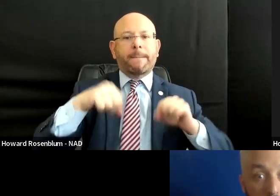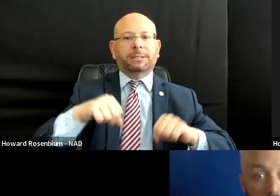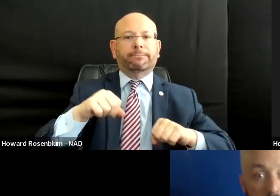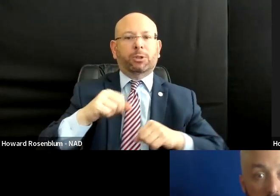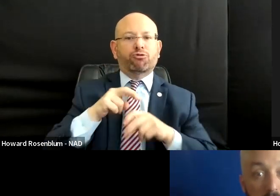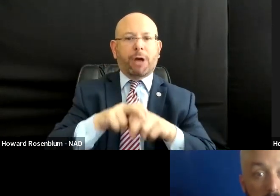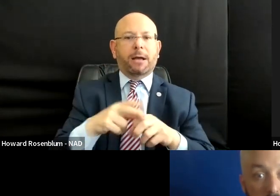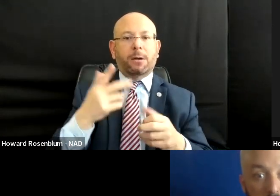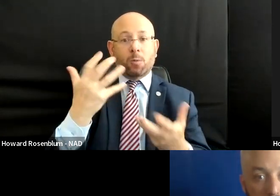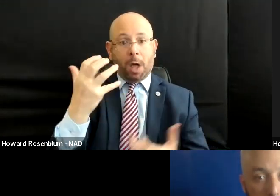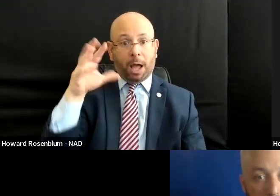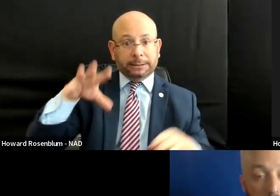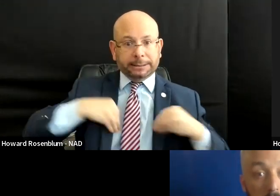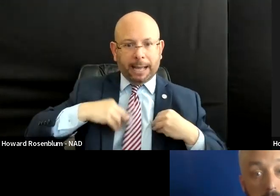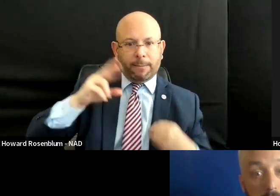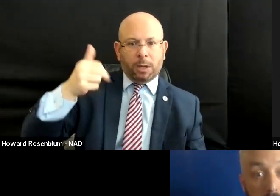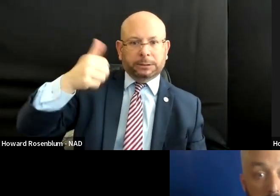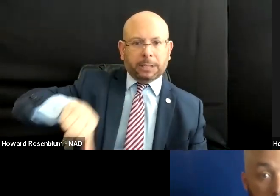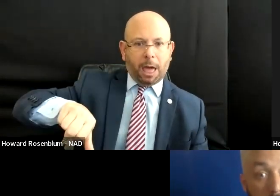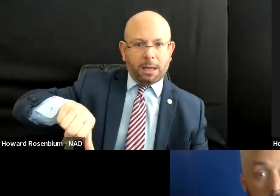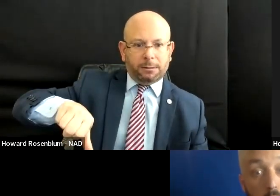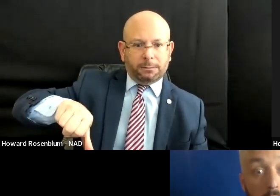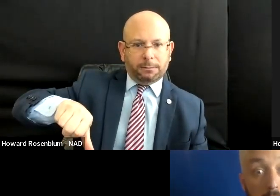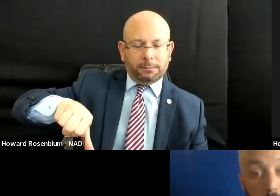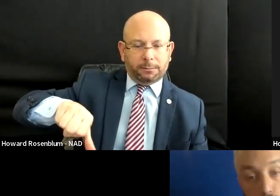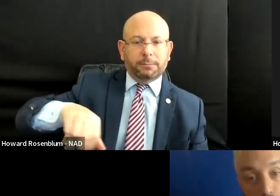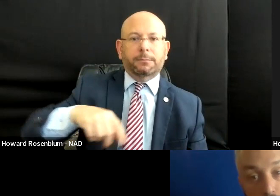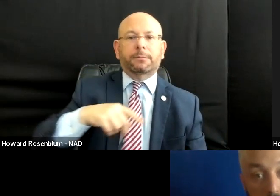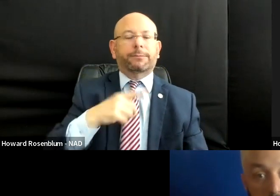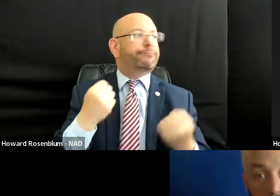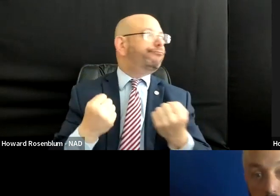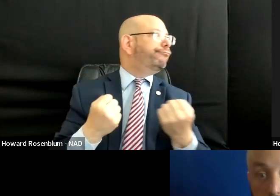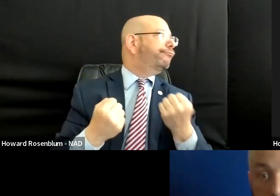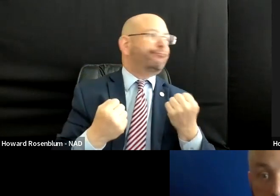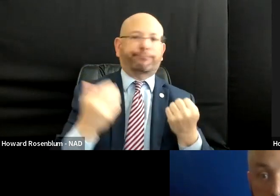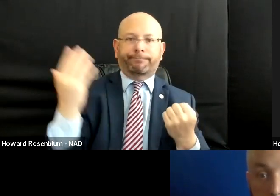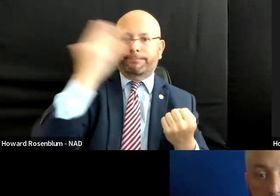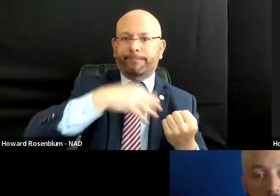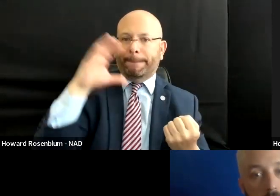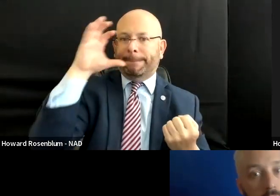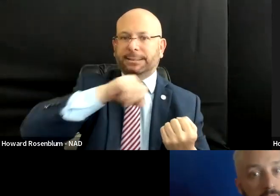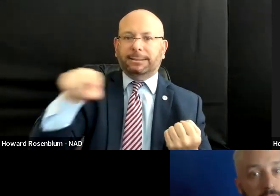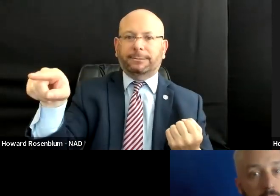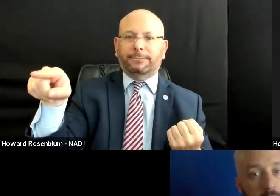town and they would miss all the notifications for a new ride because the interface